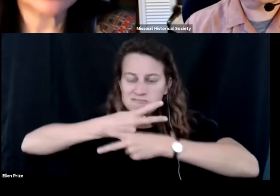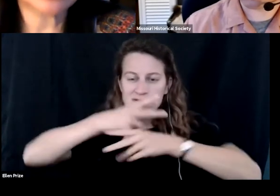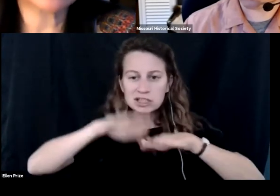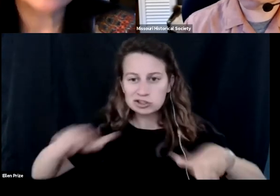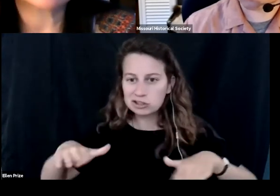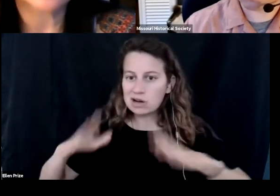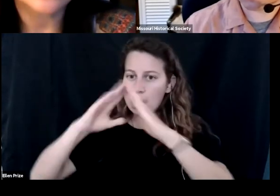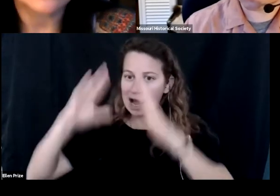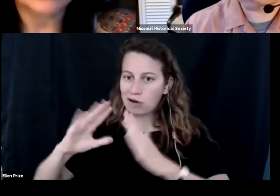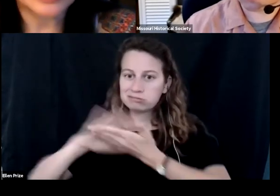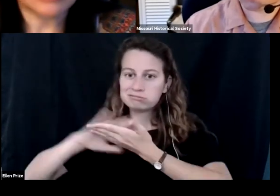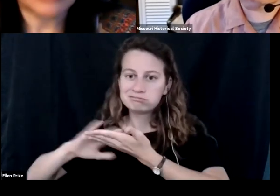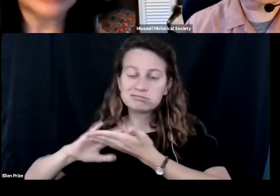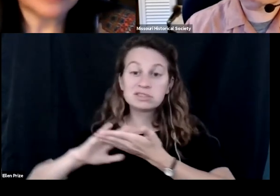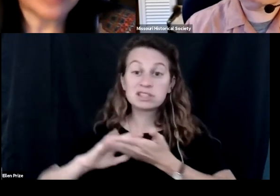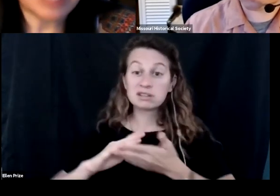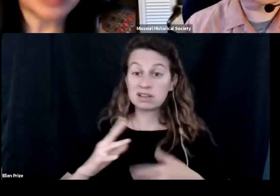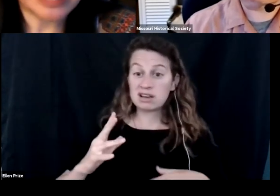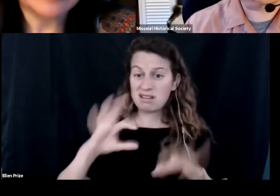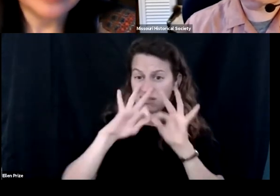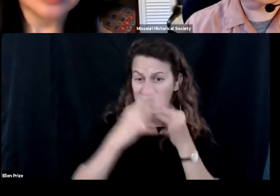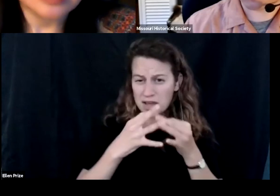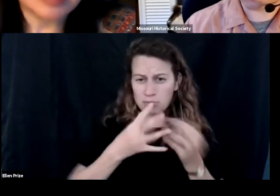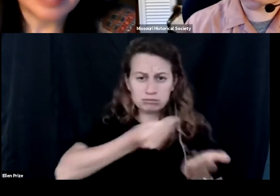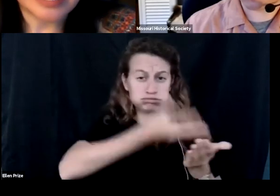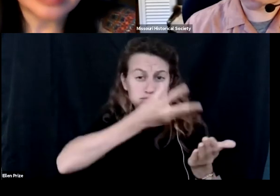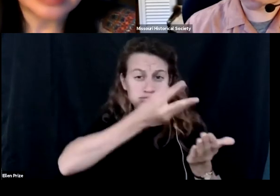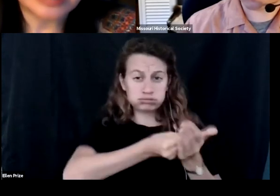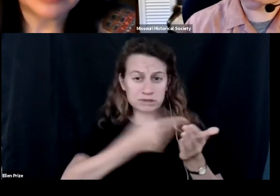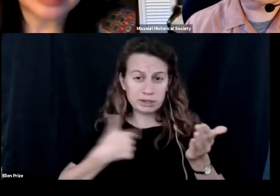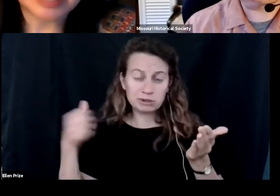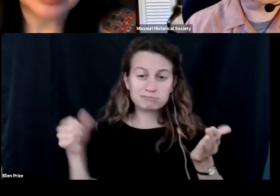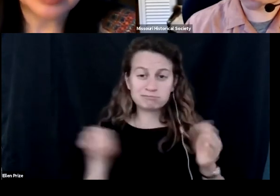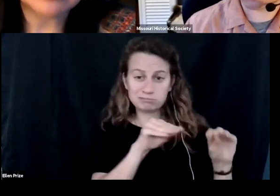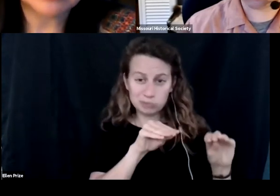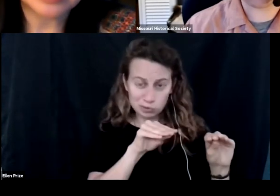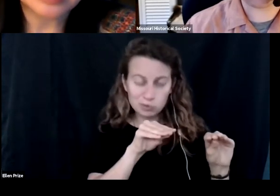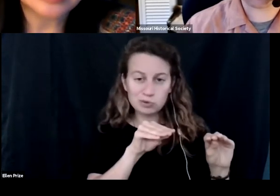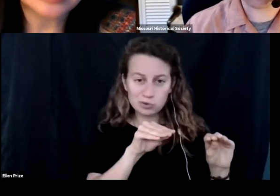who is gone now, she wrote a little book. And in the book was